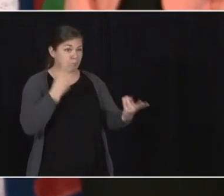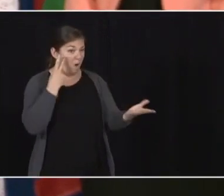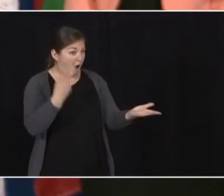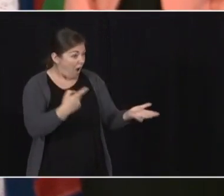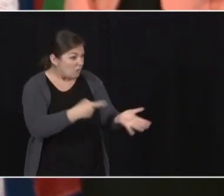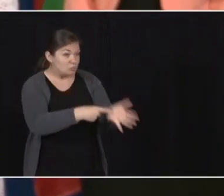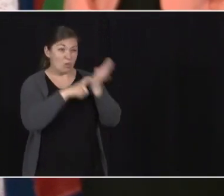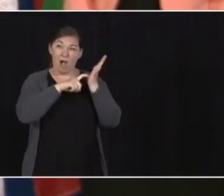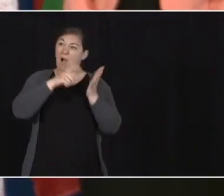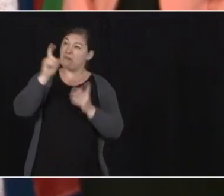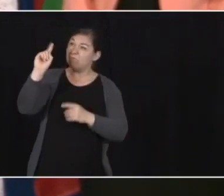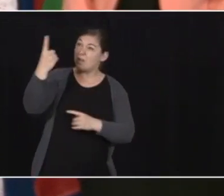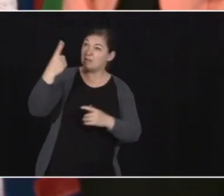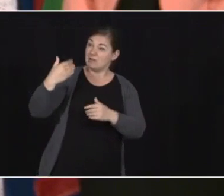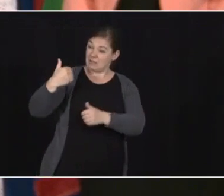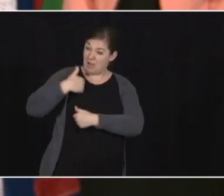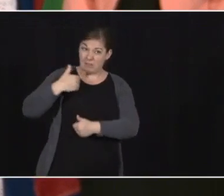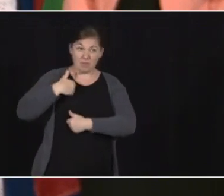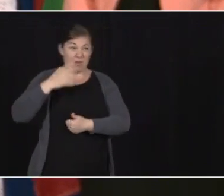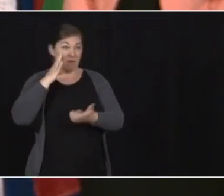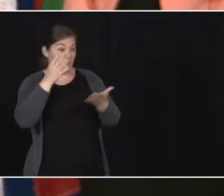do you think is now time